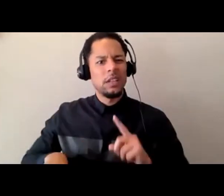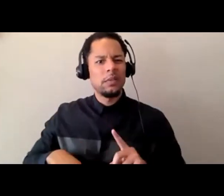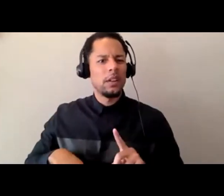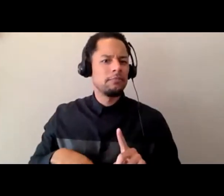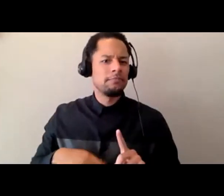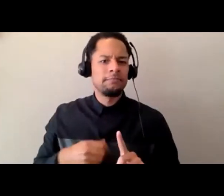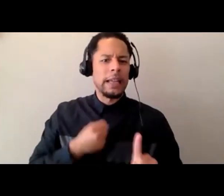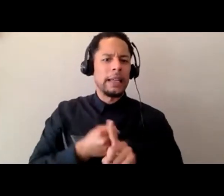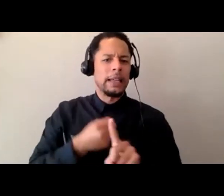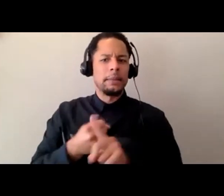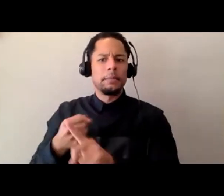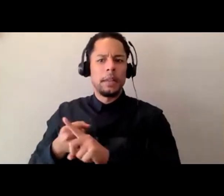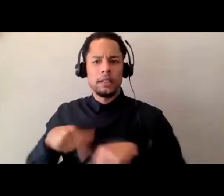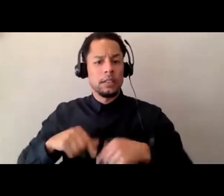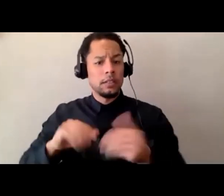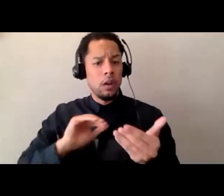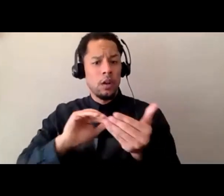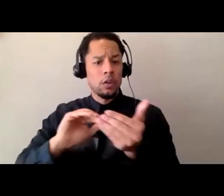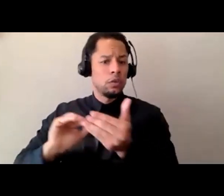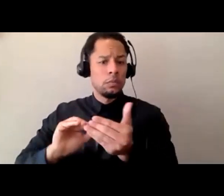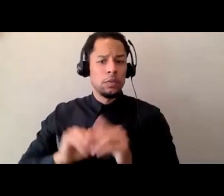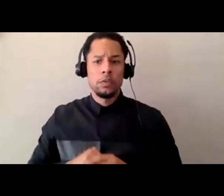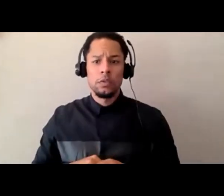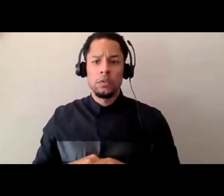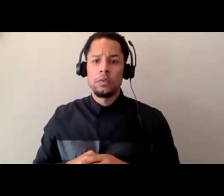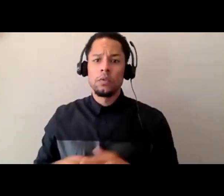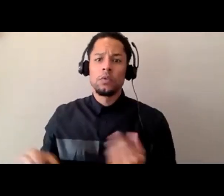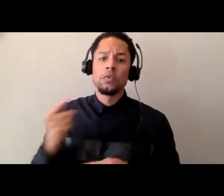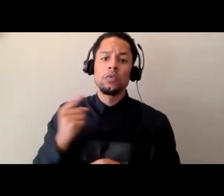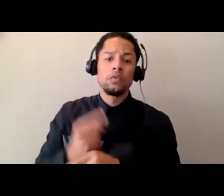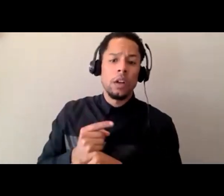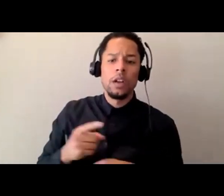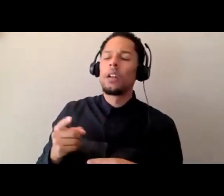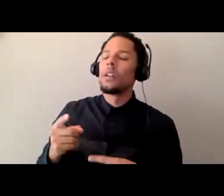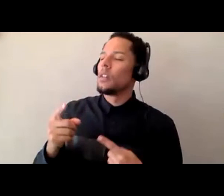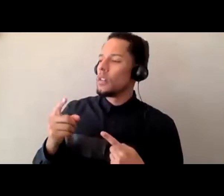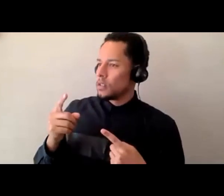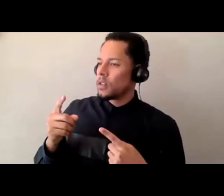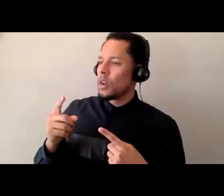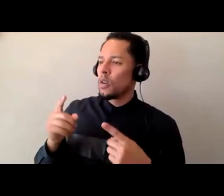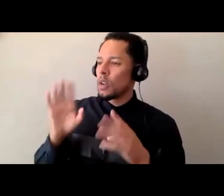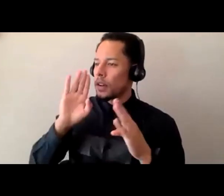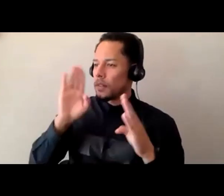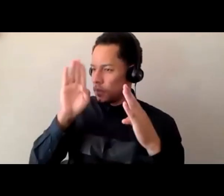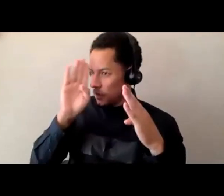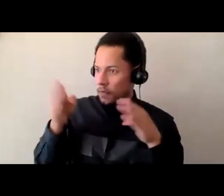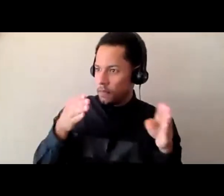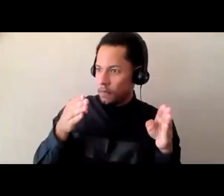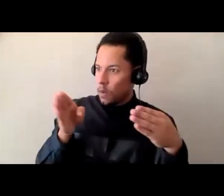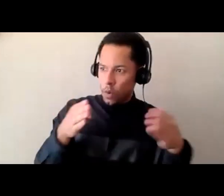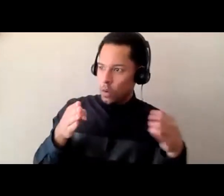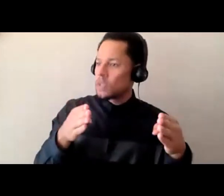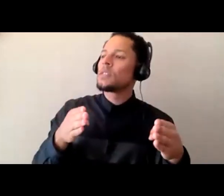Sharon Brisolara: Refocusing who you're serving and why you're doing what you're doing. Yeah. Thank you.